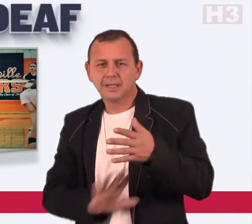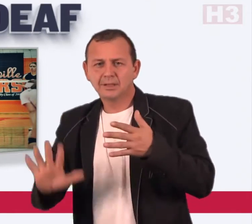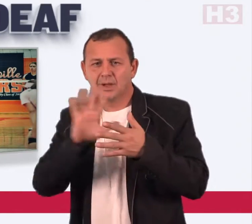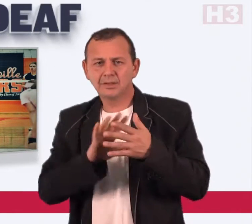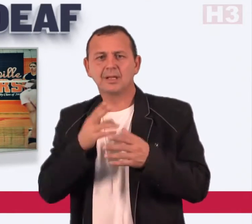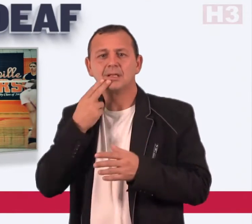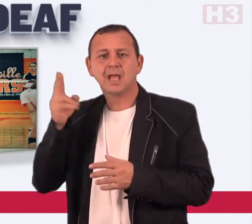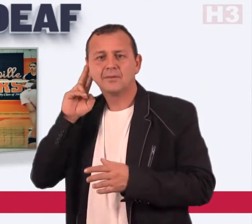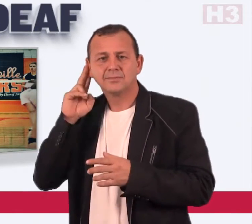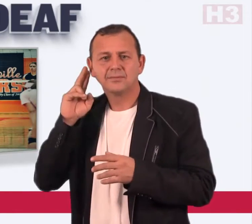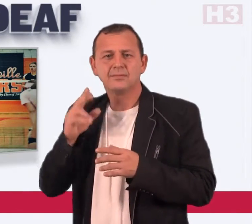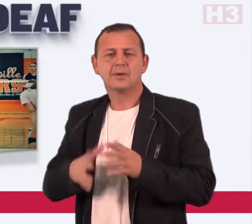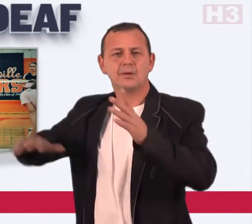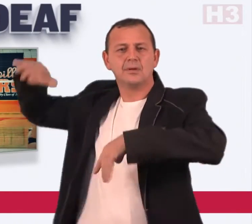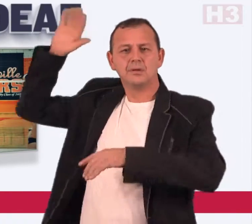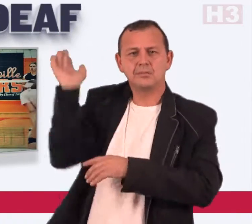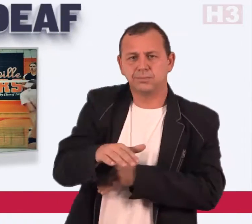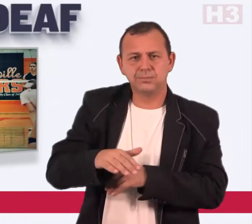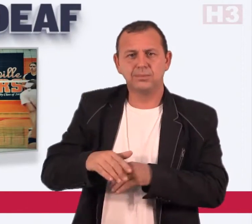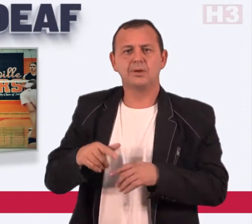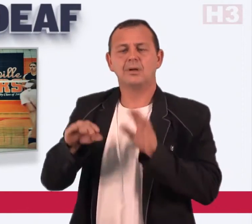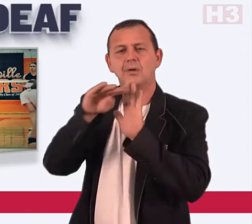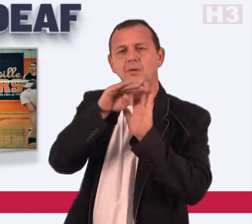it’s forbidden in